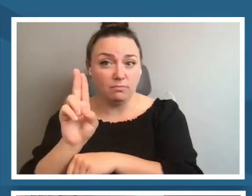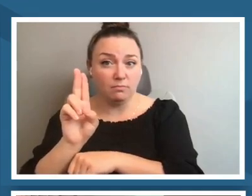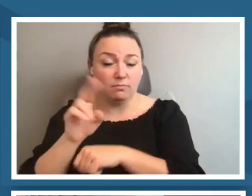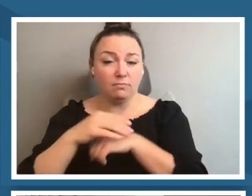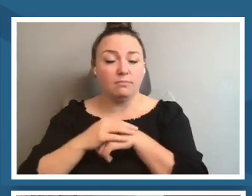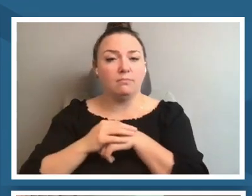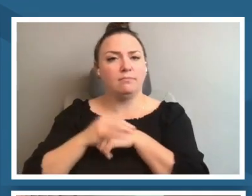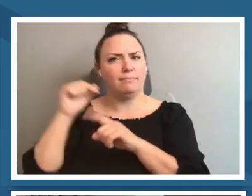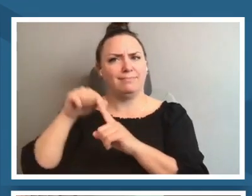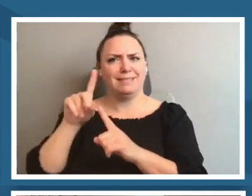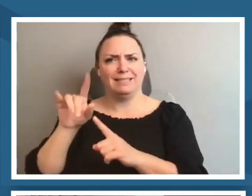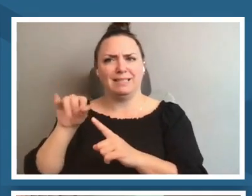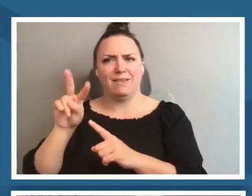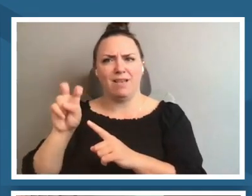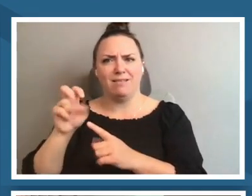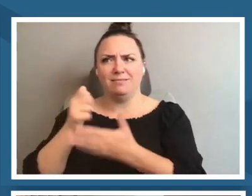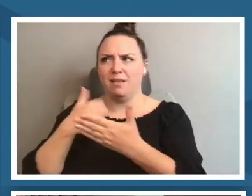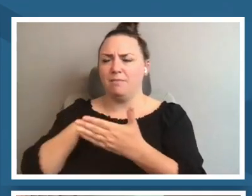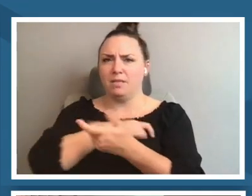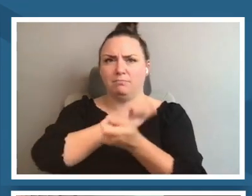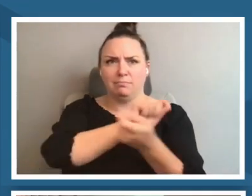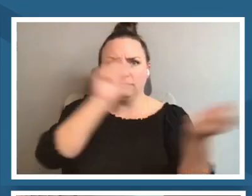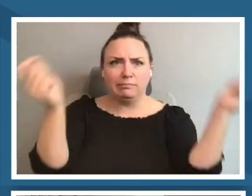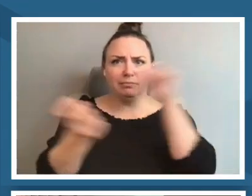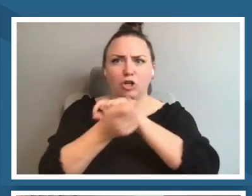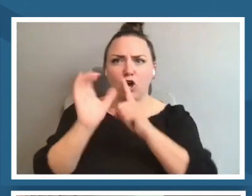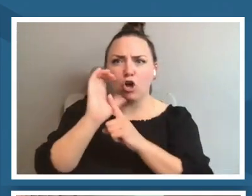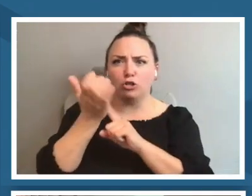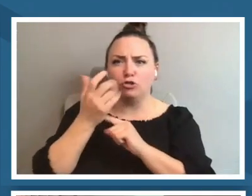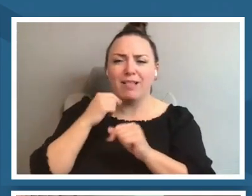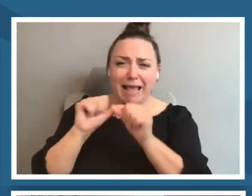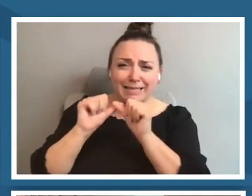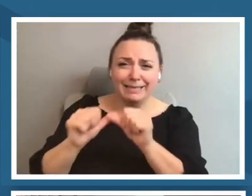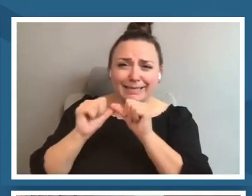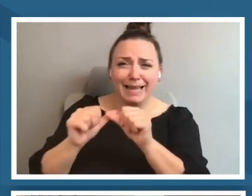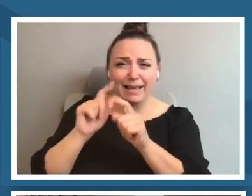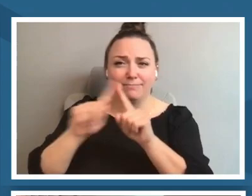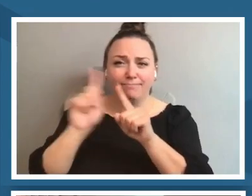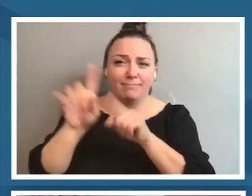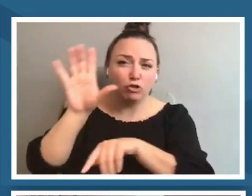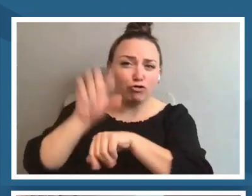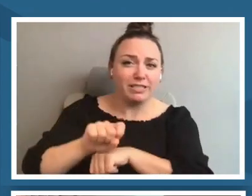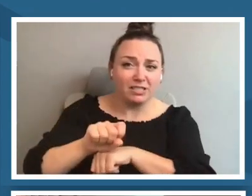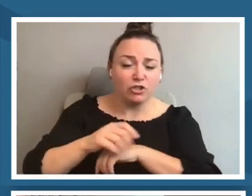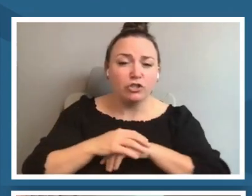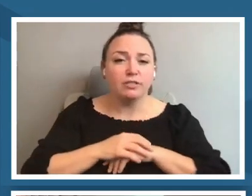transform us culturally and sustain different cultural traditions and then